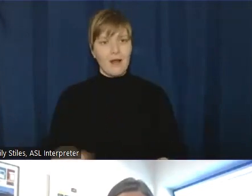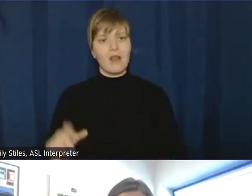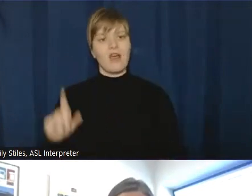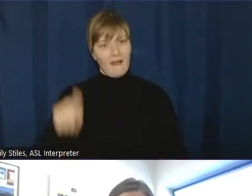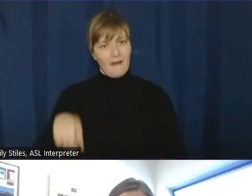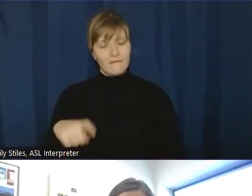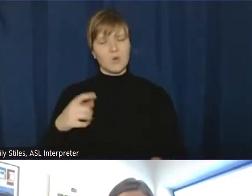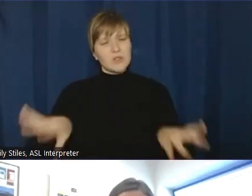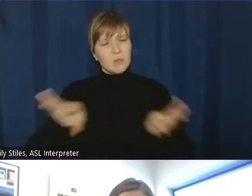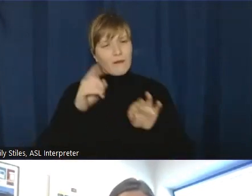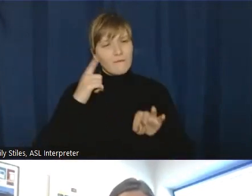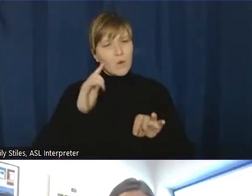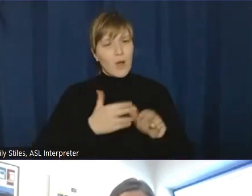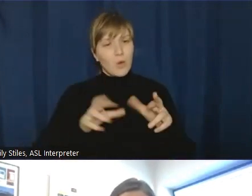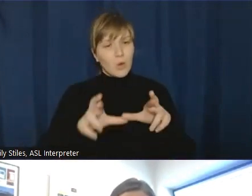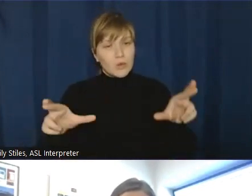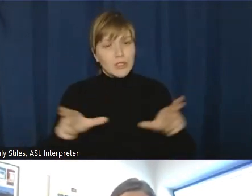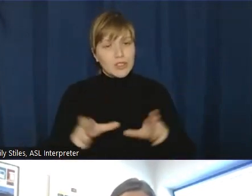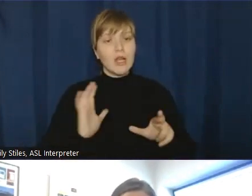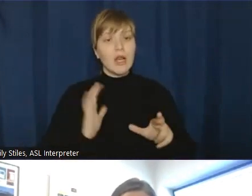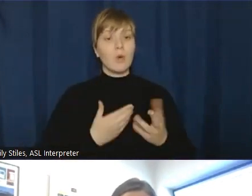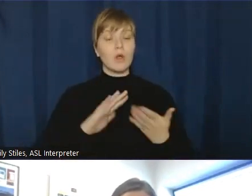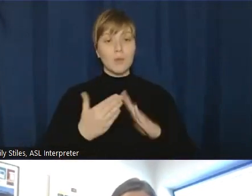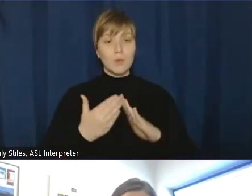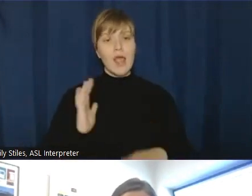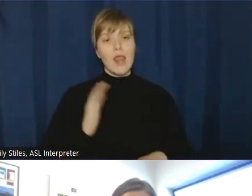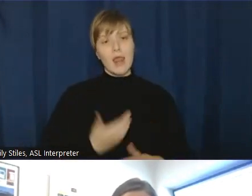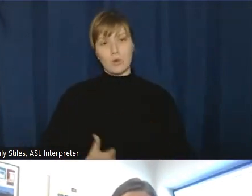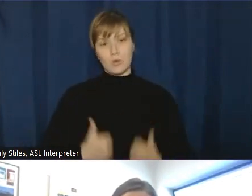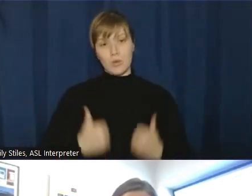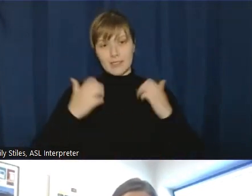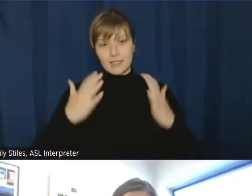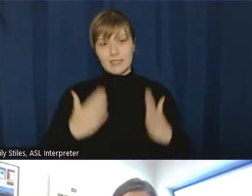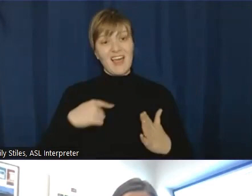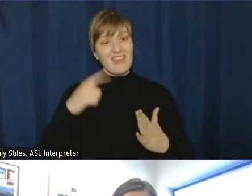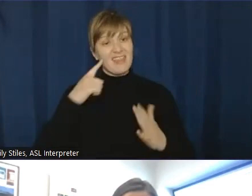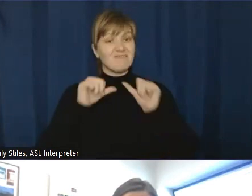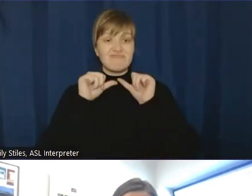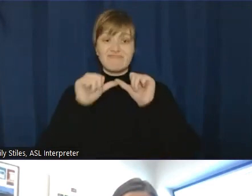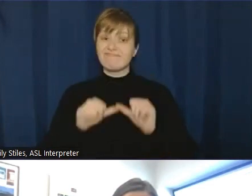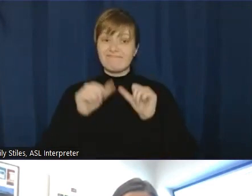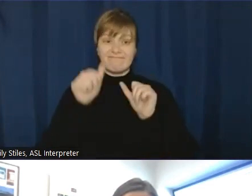and to our residents." I think just keep pushing it forward and maintain communication.